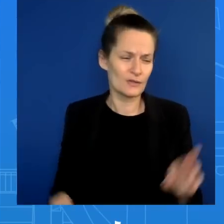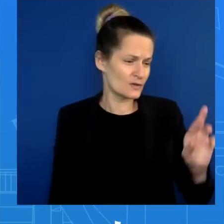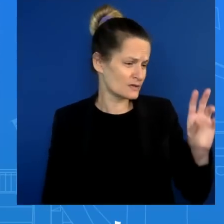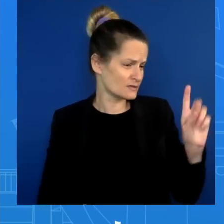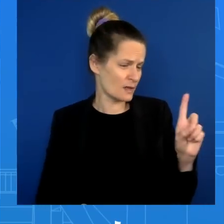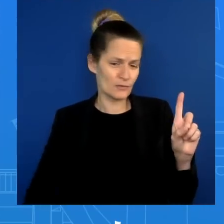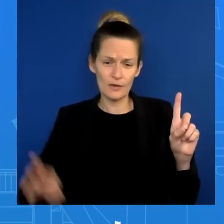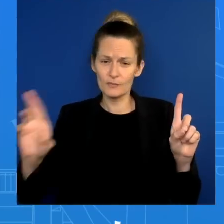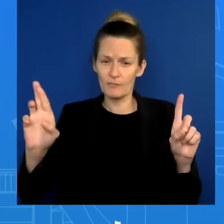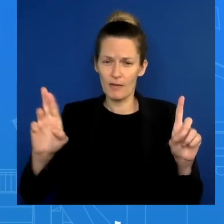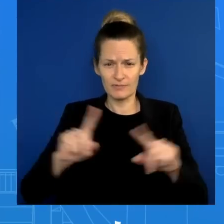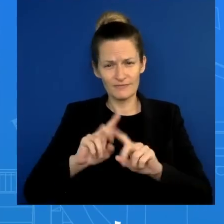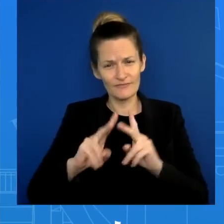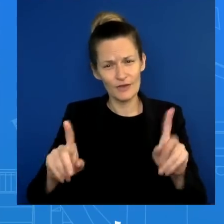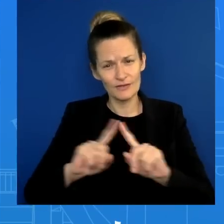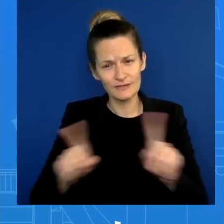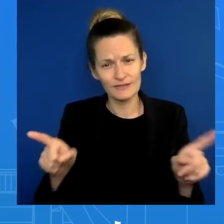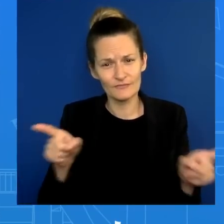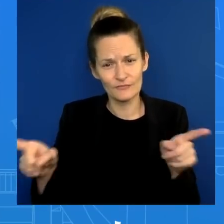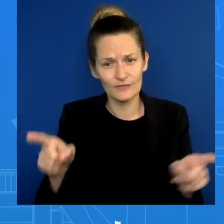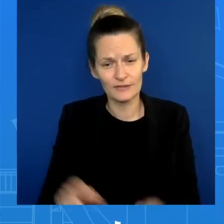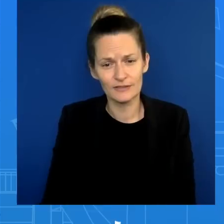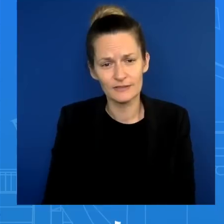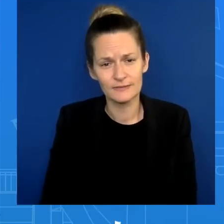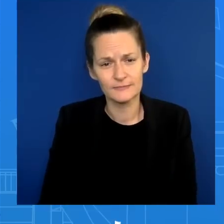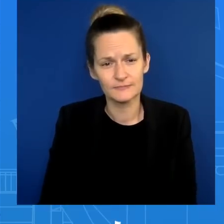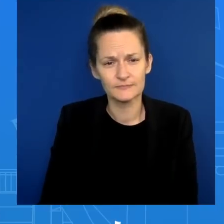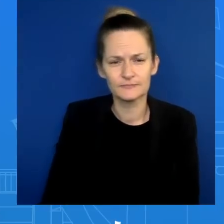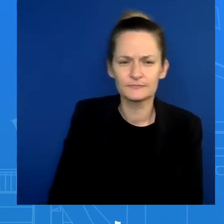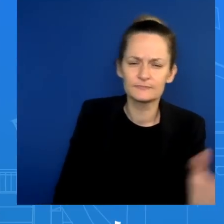to the legal basis for this one? Ms. Jean-Pierre: So as you heard from.